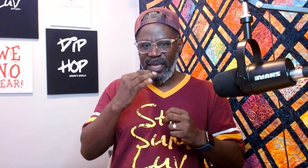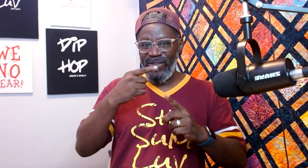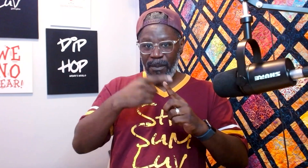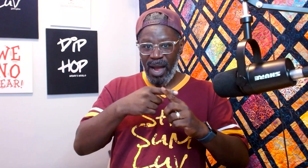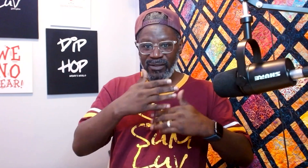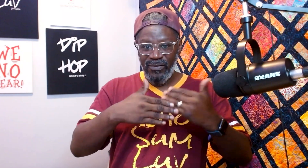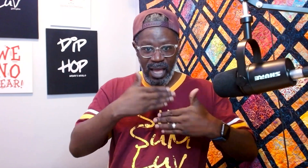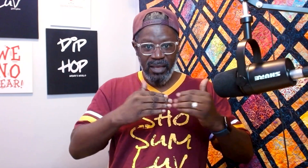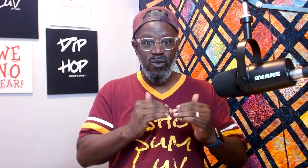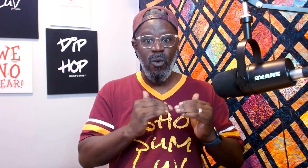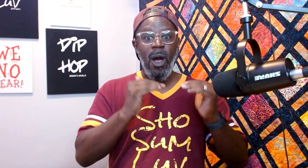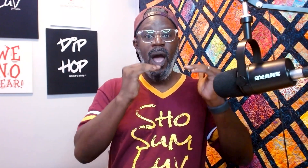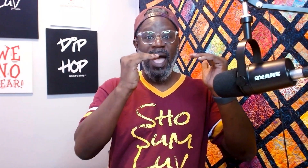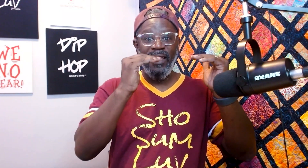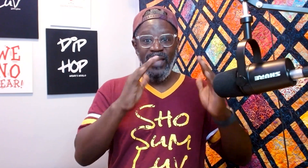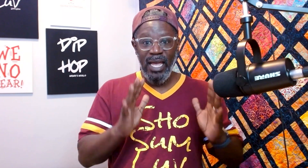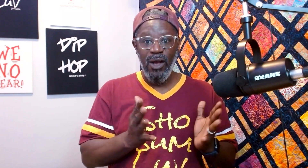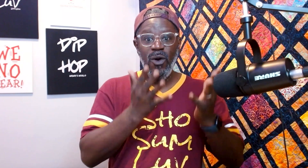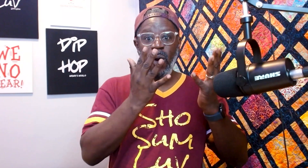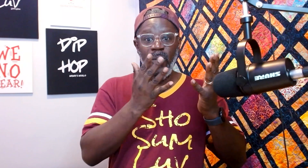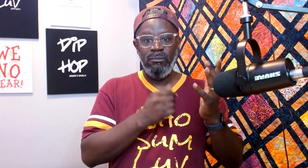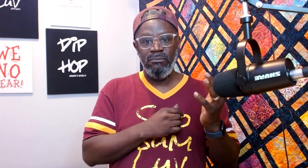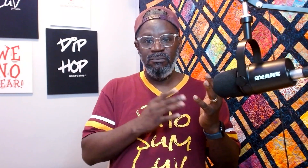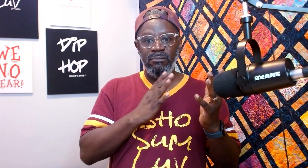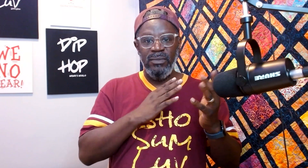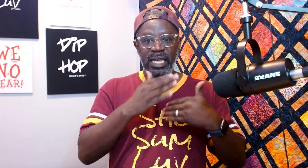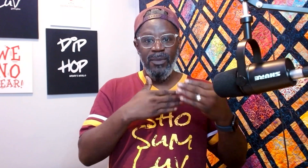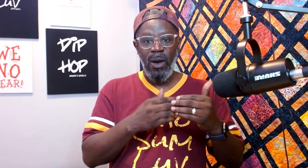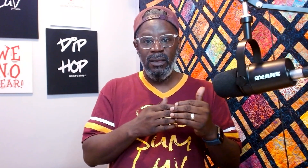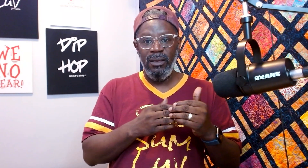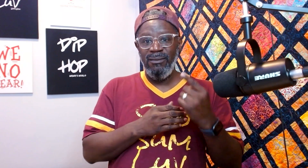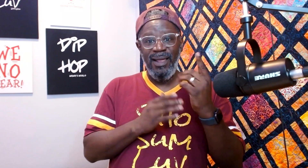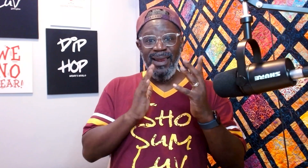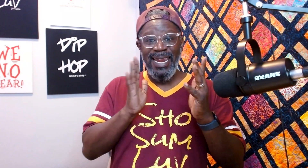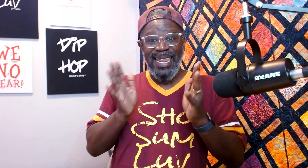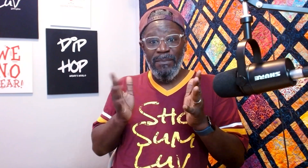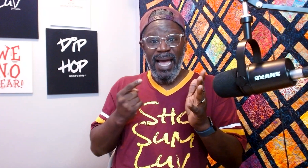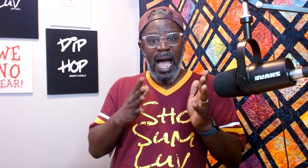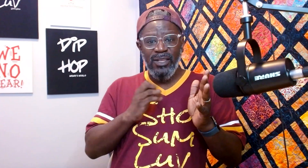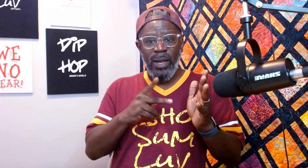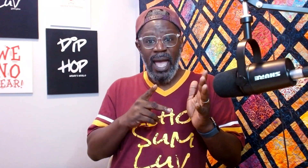If it's a positive thing to elevate and grow, keep going. Leave them behind. It's okay.